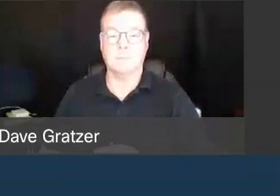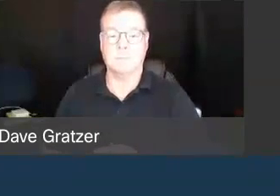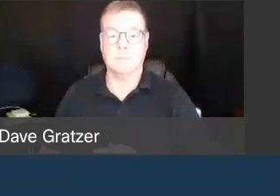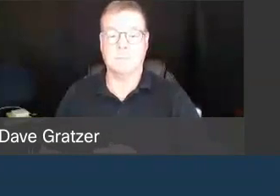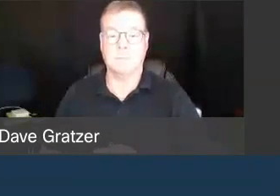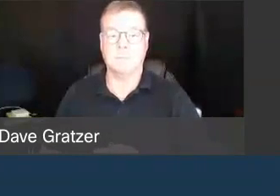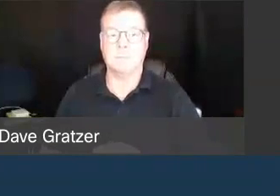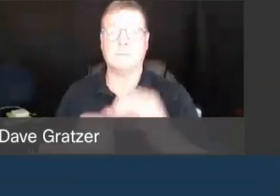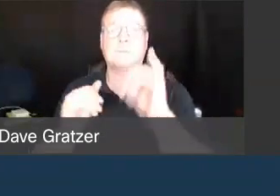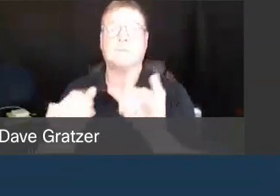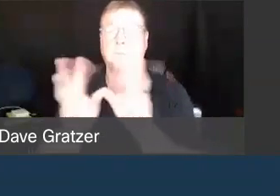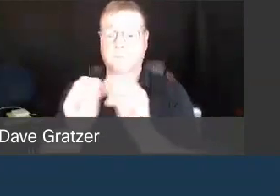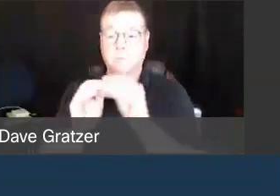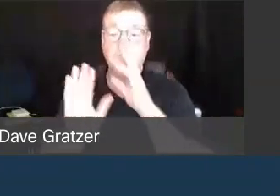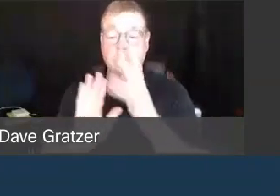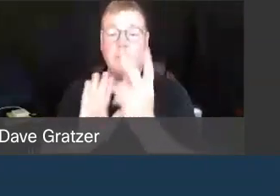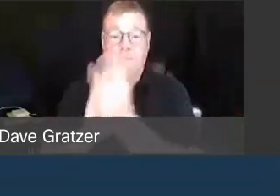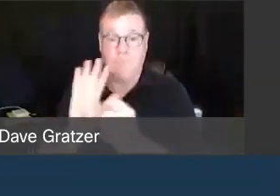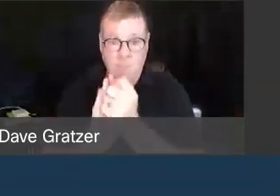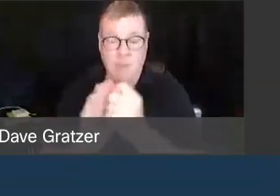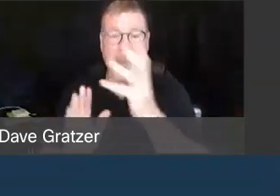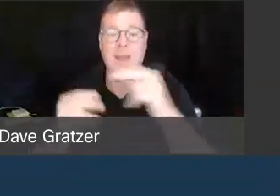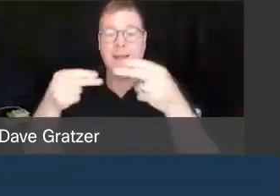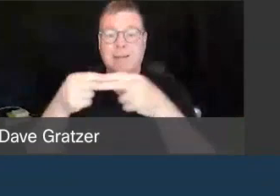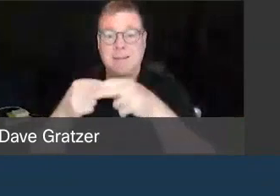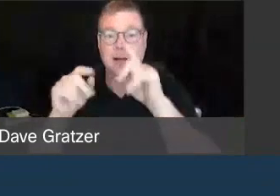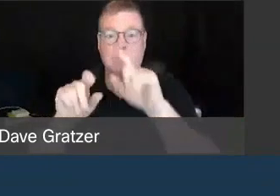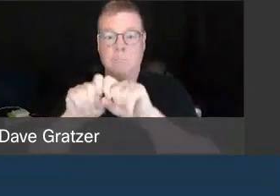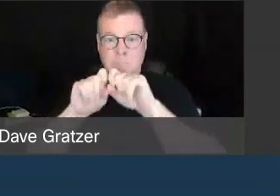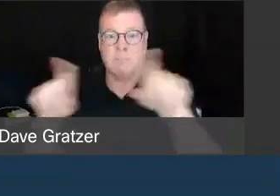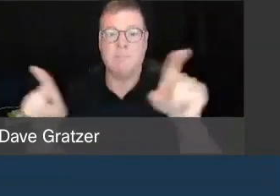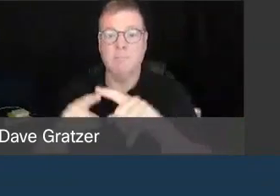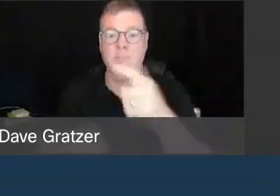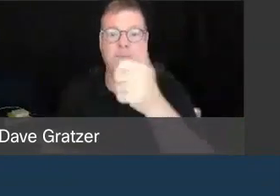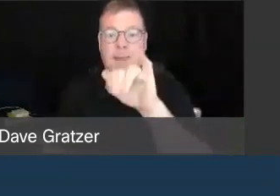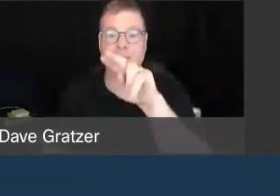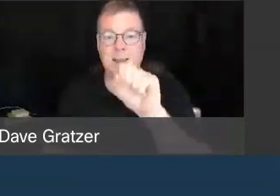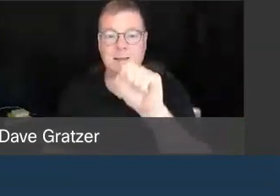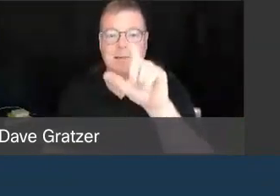This Webinar is being recorded and slides will be disseminated via the GAINS listserv following the